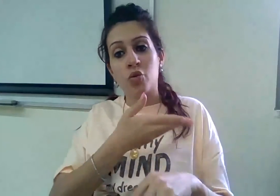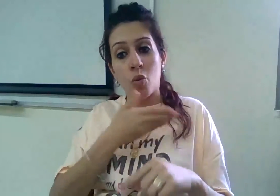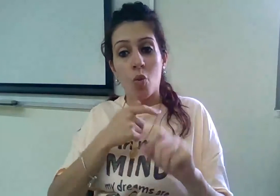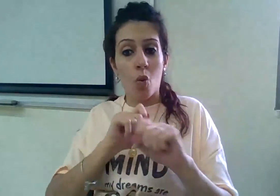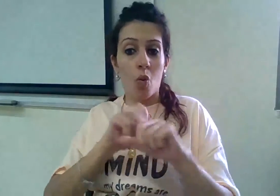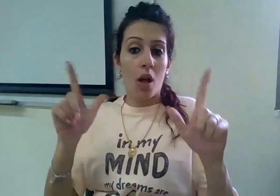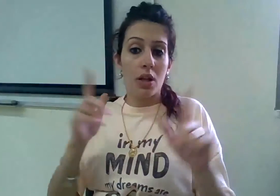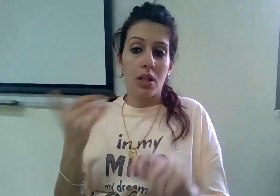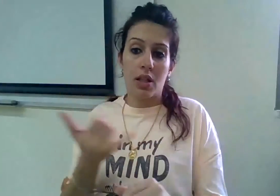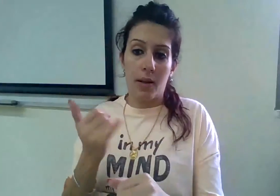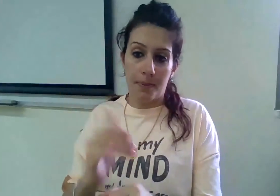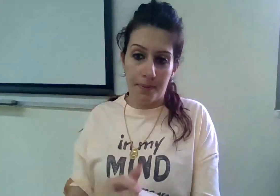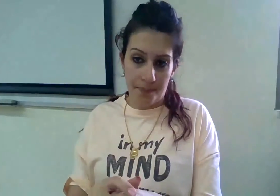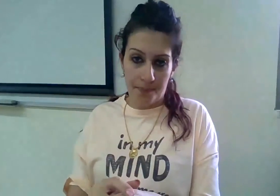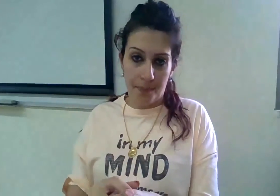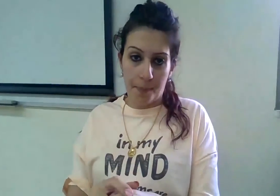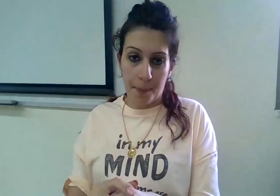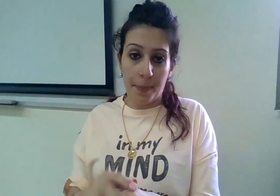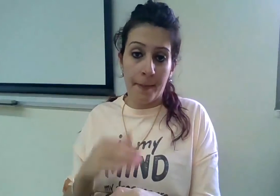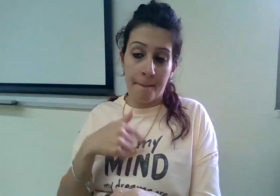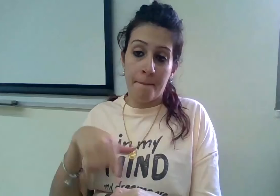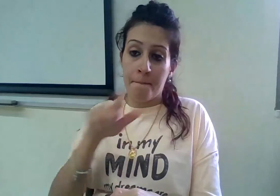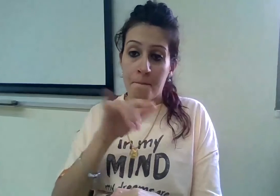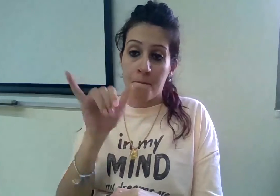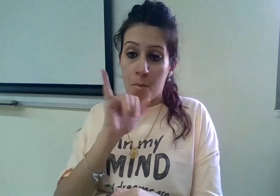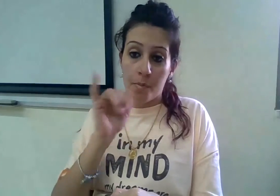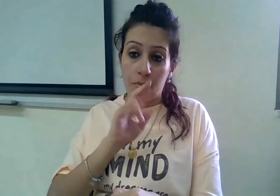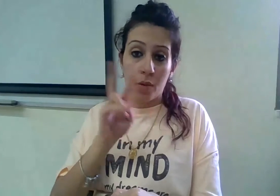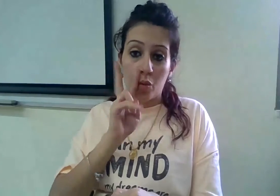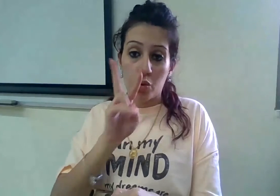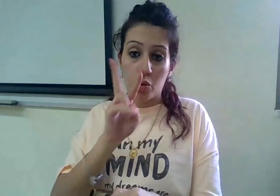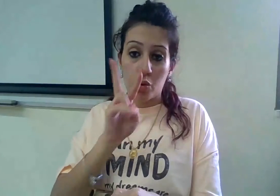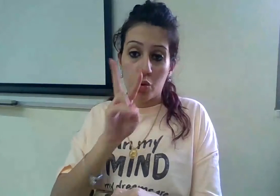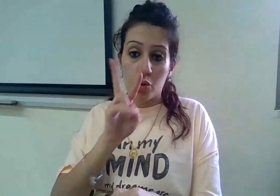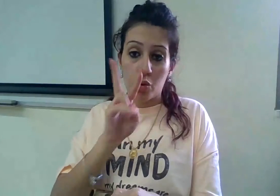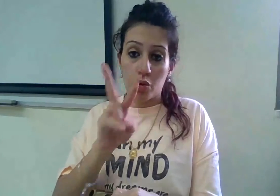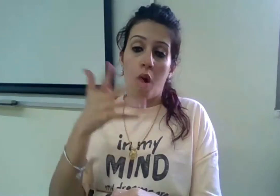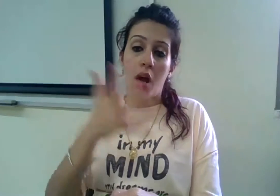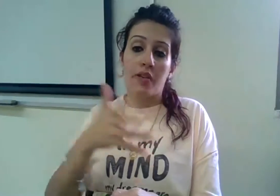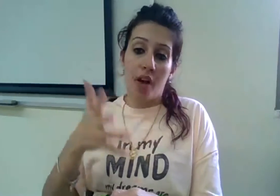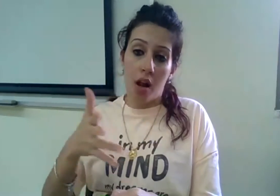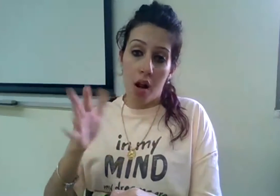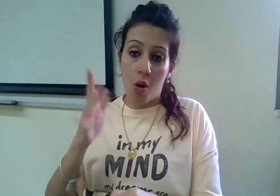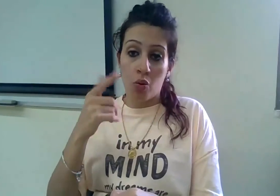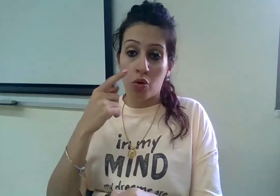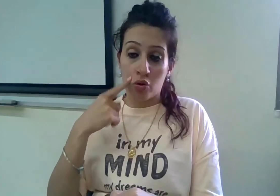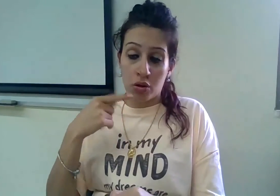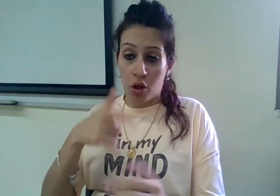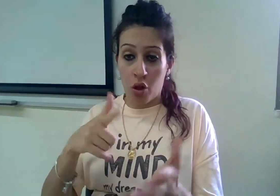to guide parents to do it throughout the demonstration,